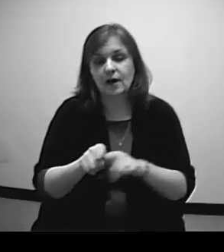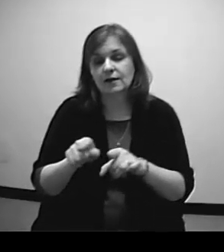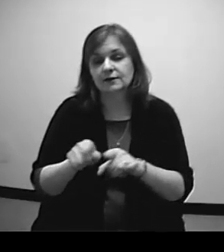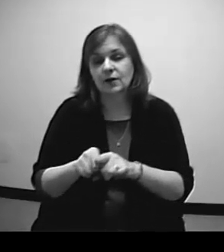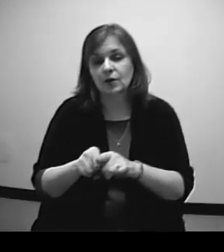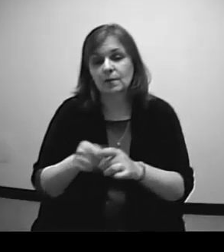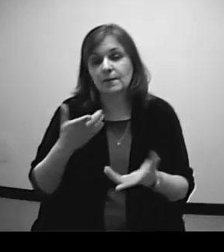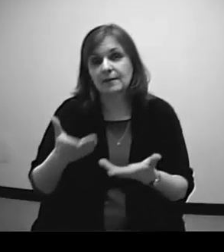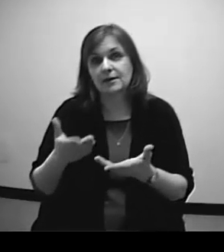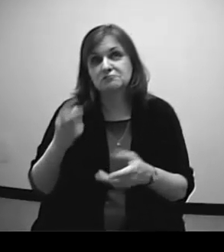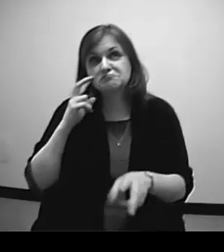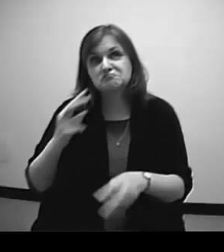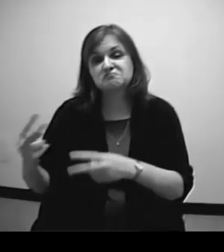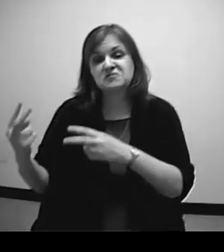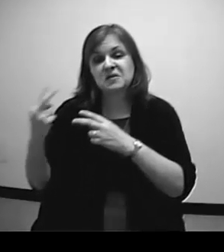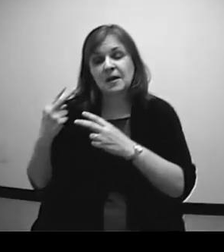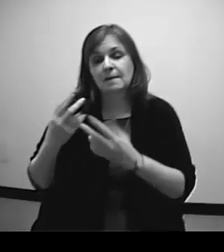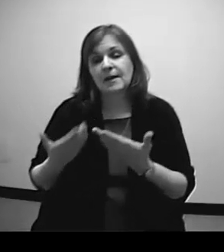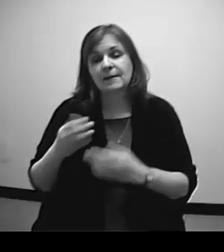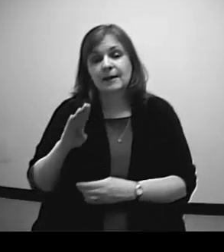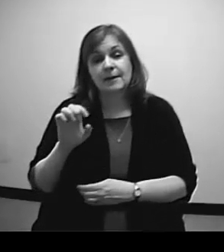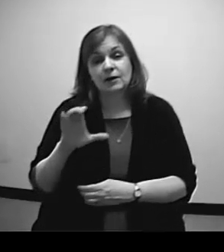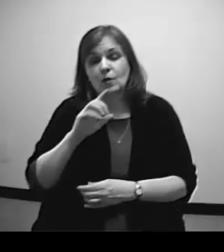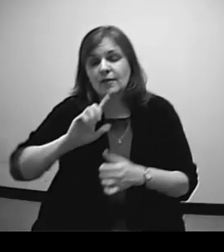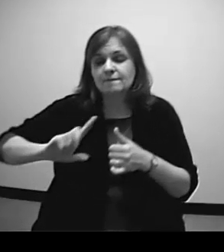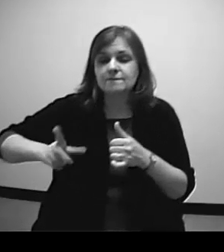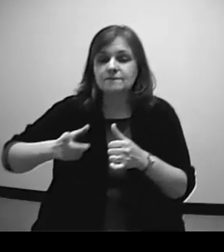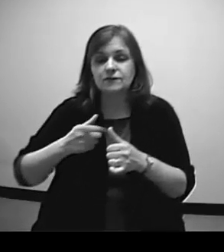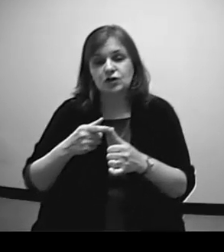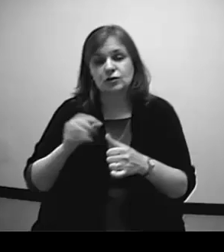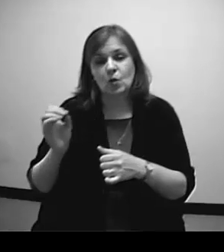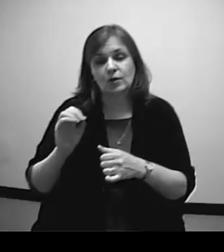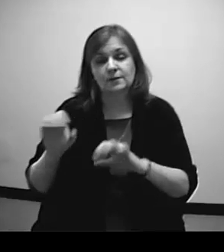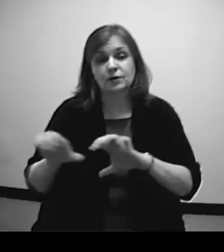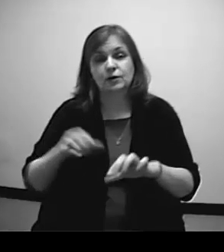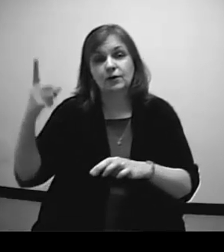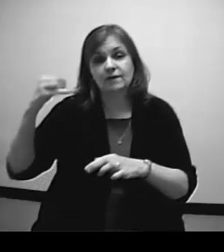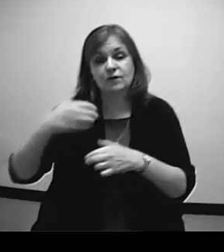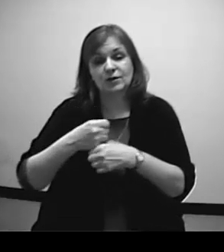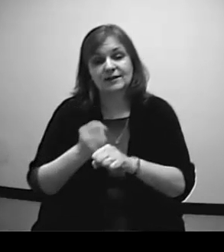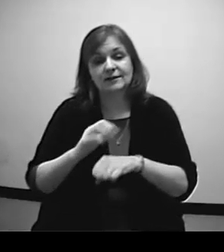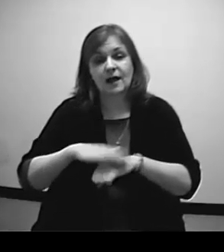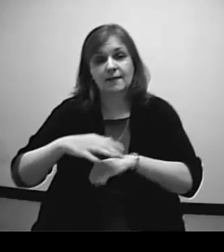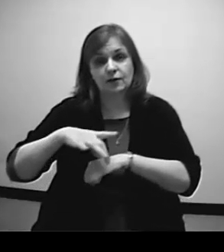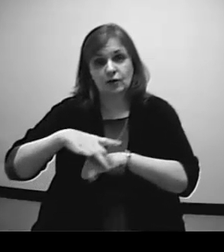also potentially the first organisms to photosynthesis on our planet